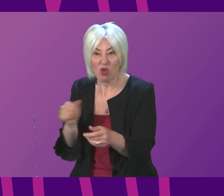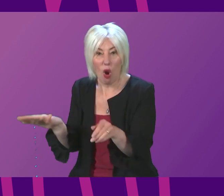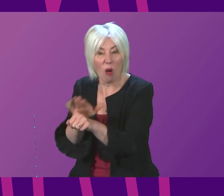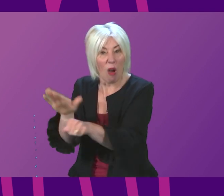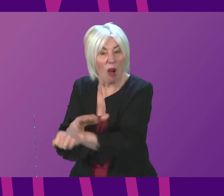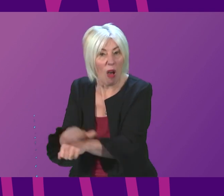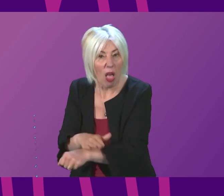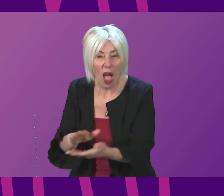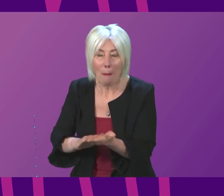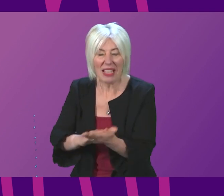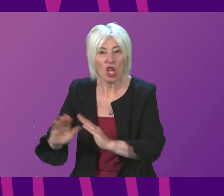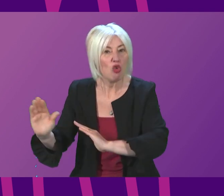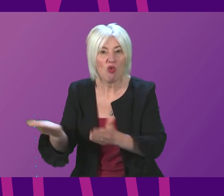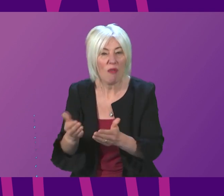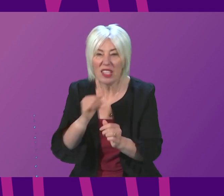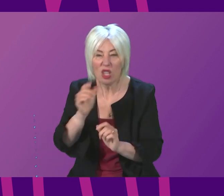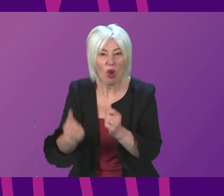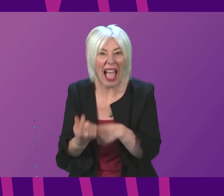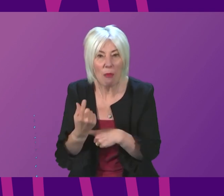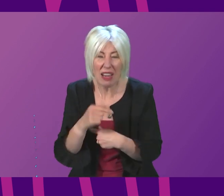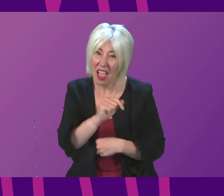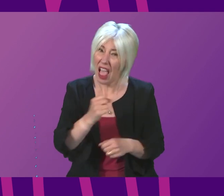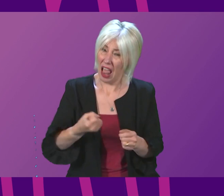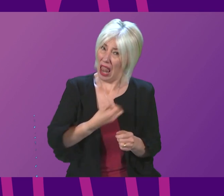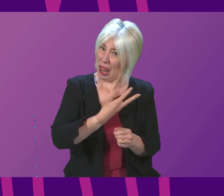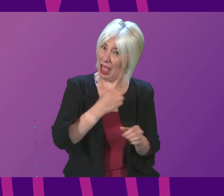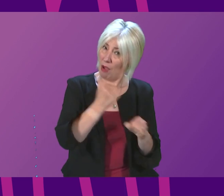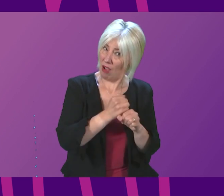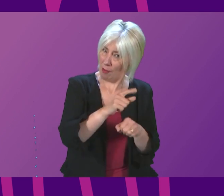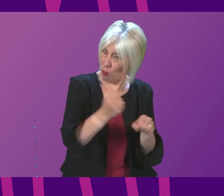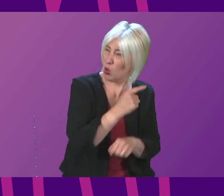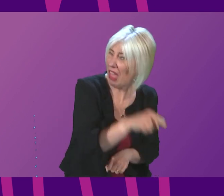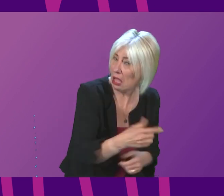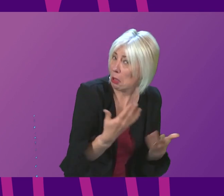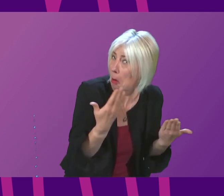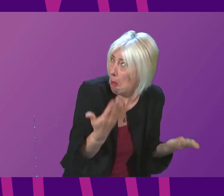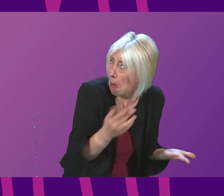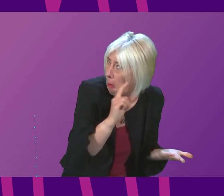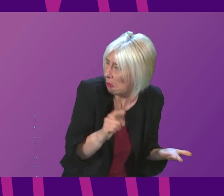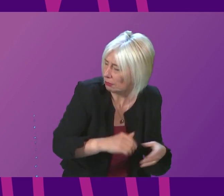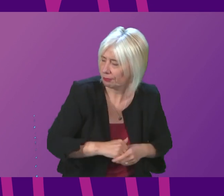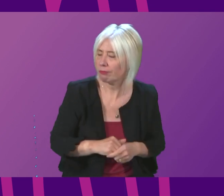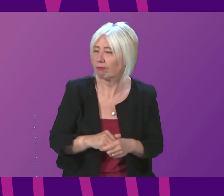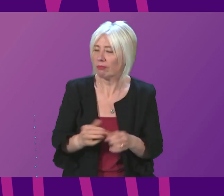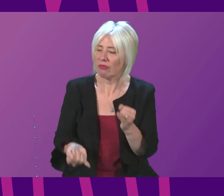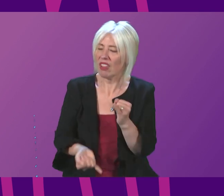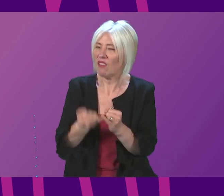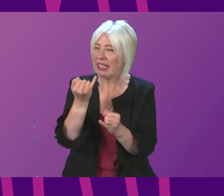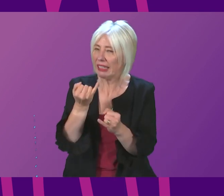Is that what a Labour Government would do? If that is the case, people will certainly draw conclusions from that. I come to my final two points, Presiding Officer.